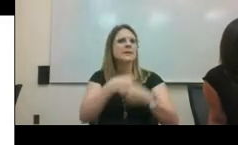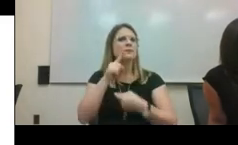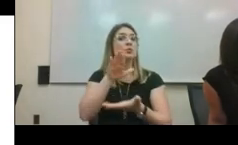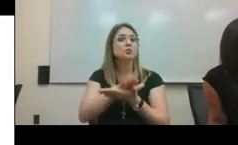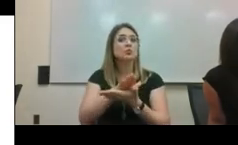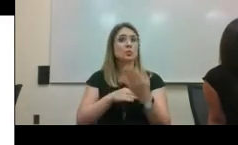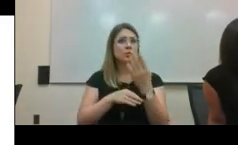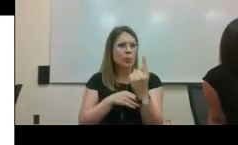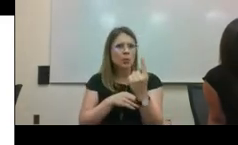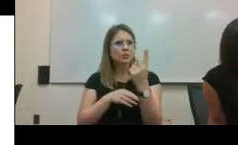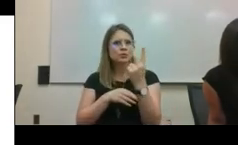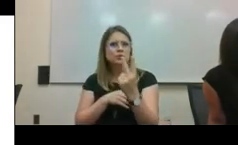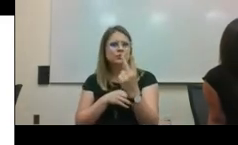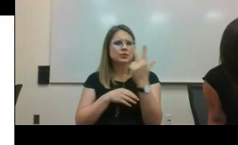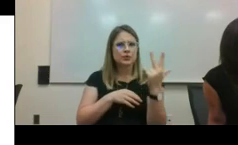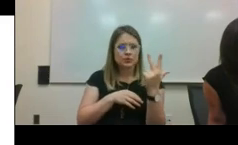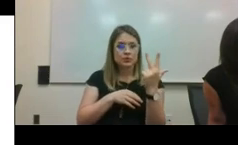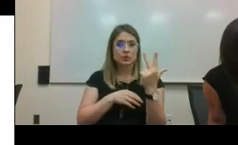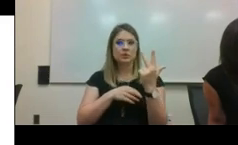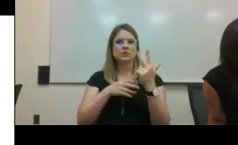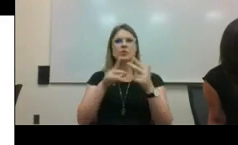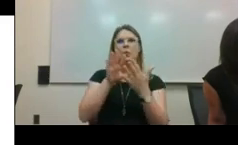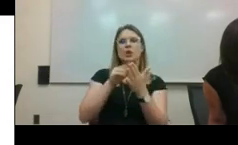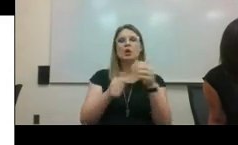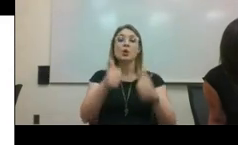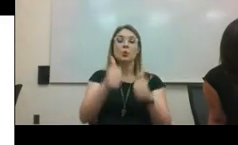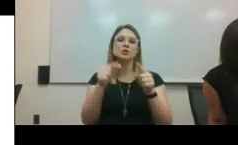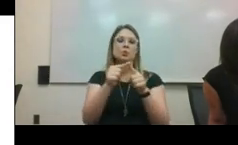and be able to learn which items might be the most problematic because the students